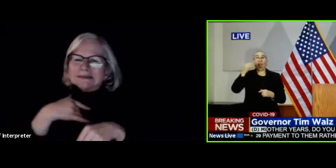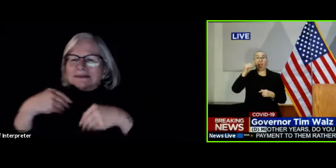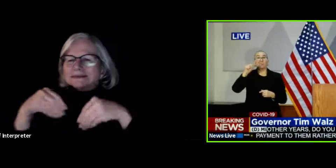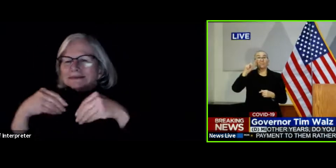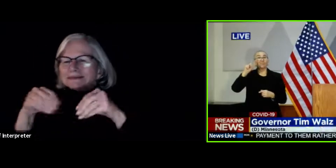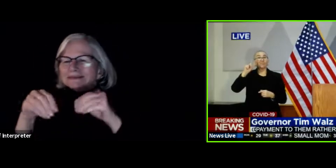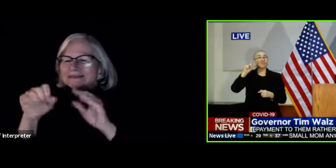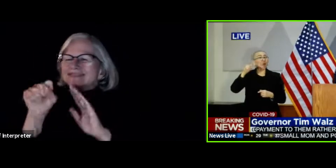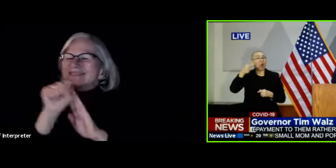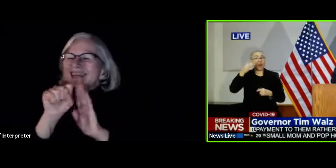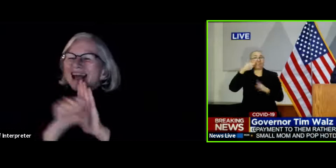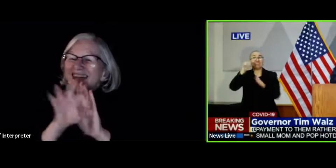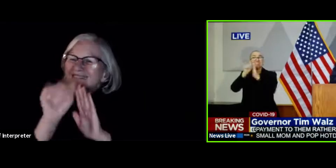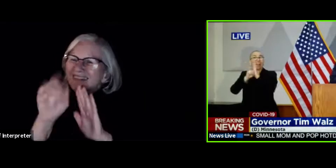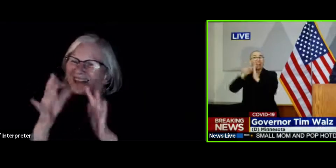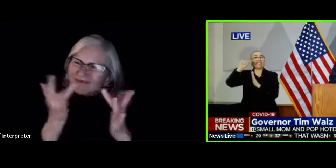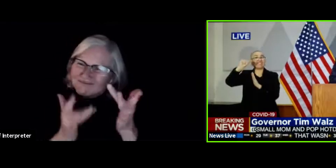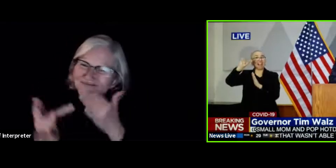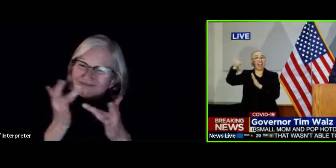MONEY TO THEM. I THINK THAT'S THE DEBATE THAT'S HAPPENING,